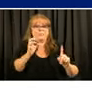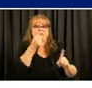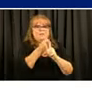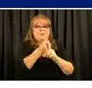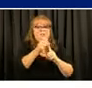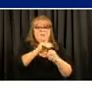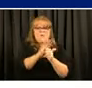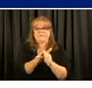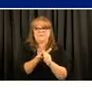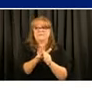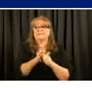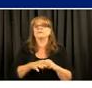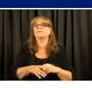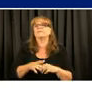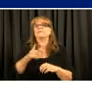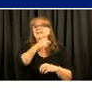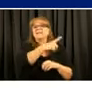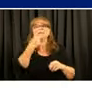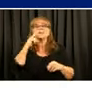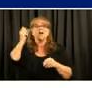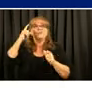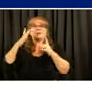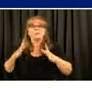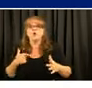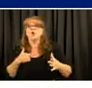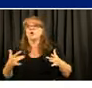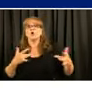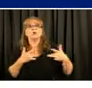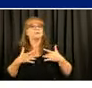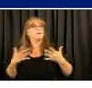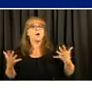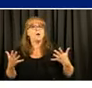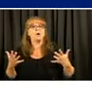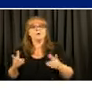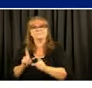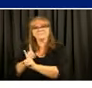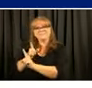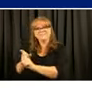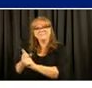an increase in cases among younger populations is of course that those cases will spill over